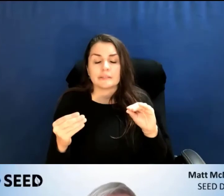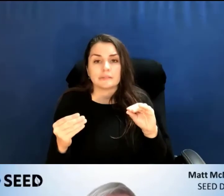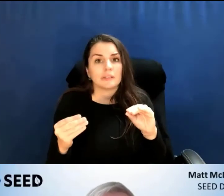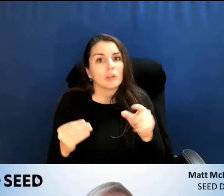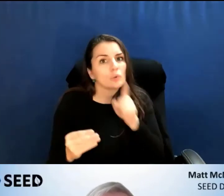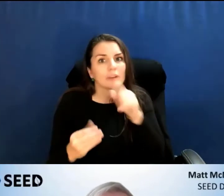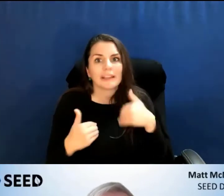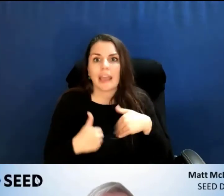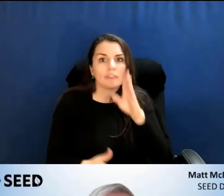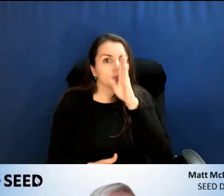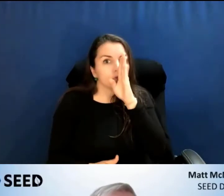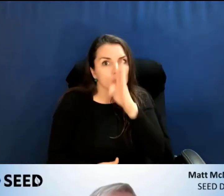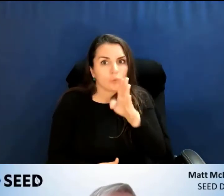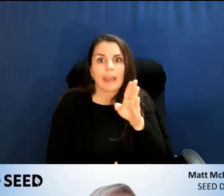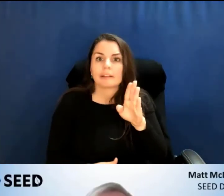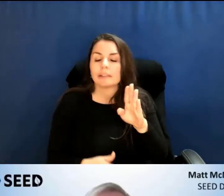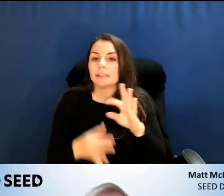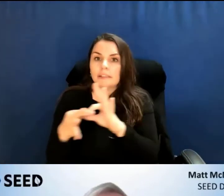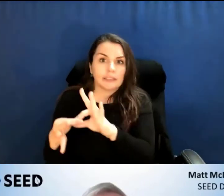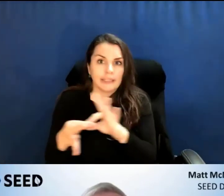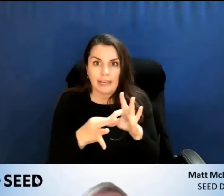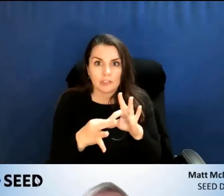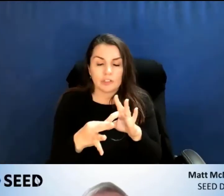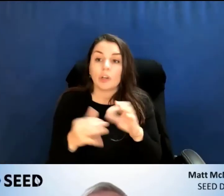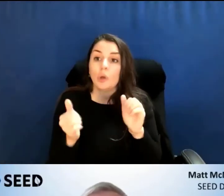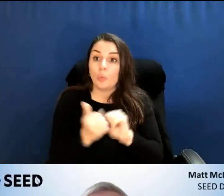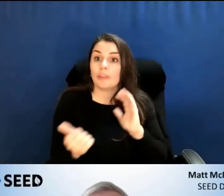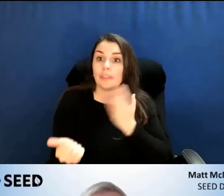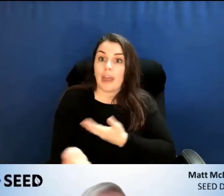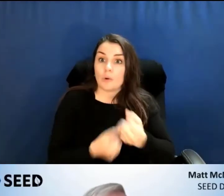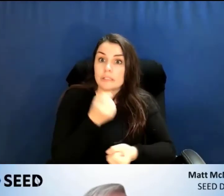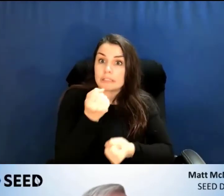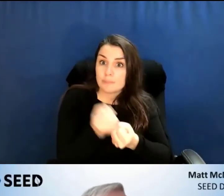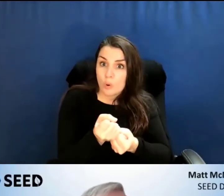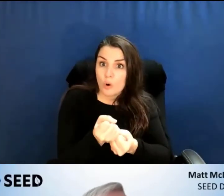between NIH support and products and services that are available to patients.